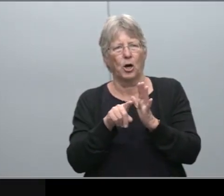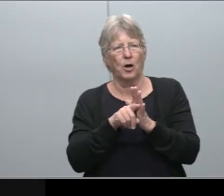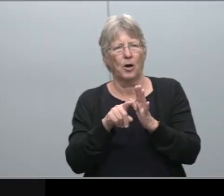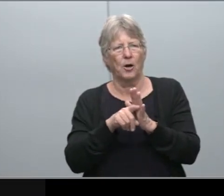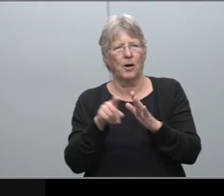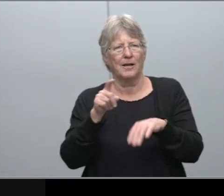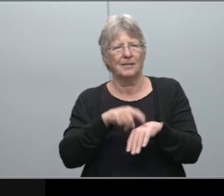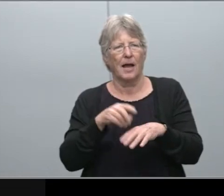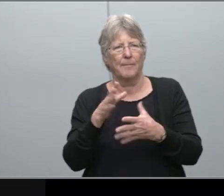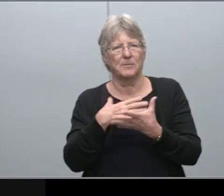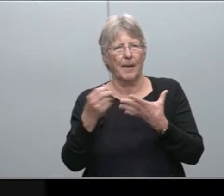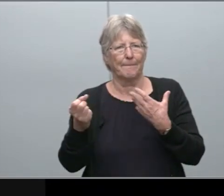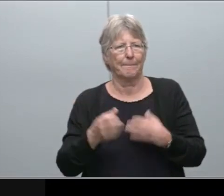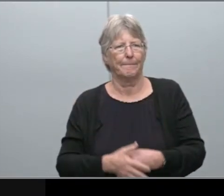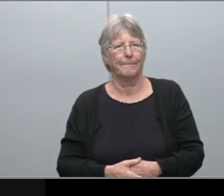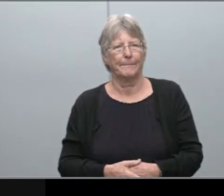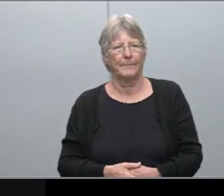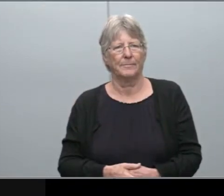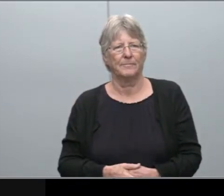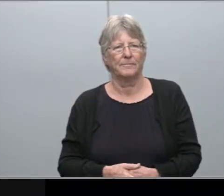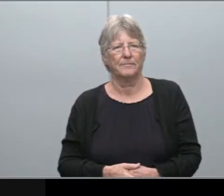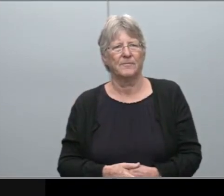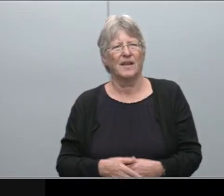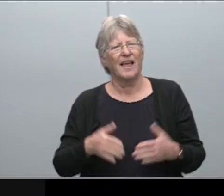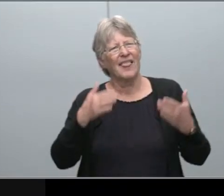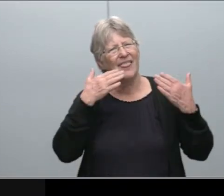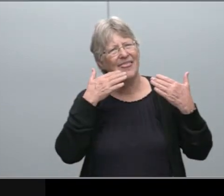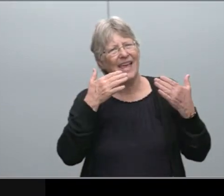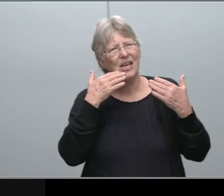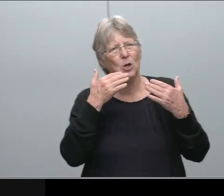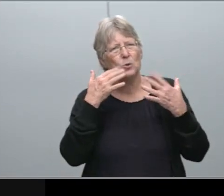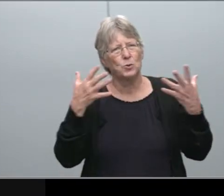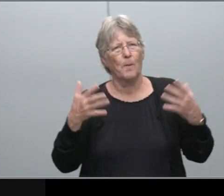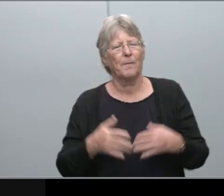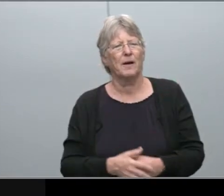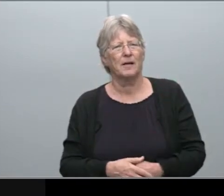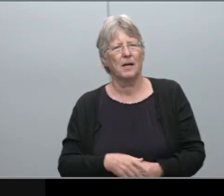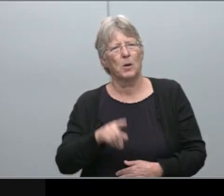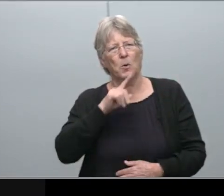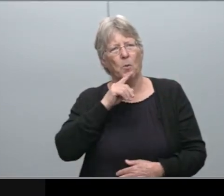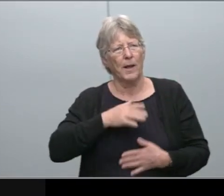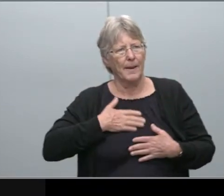If you're at home, don't forget, you can also join in. Yeah. If you're at home and you're watching on YouTube,